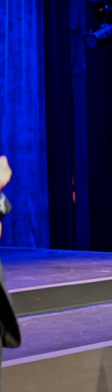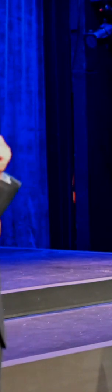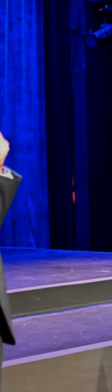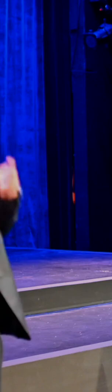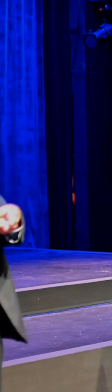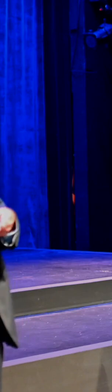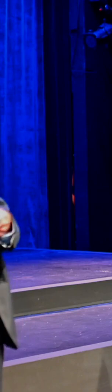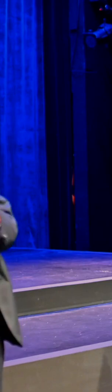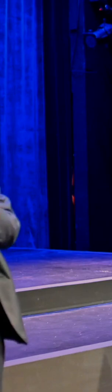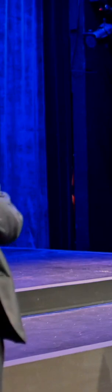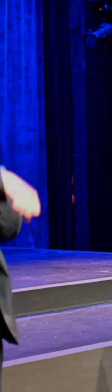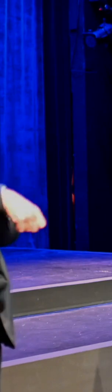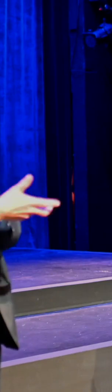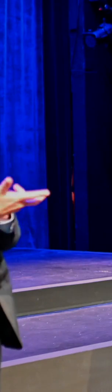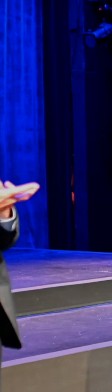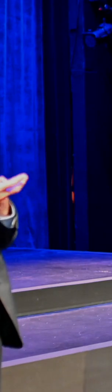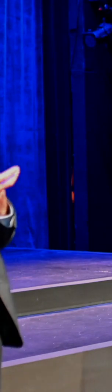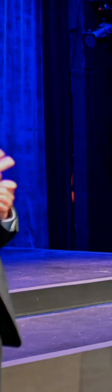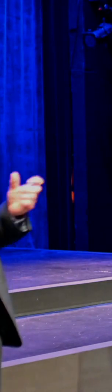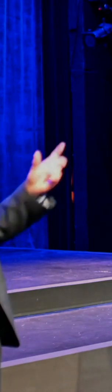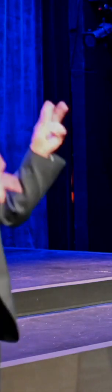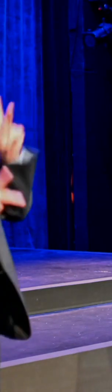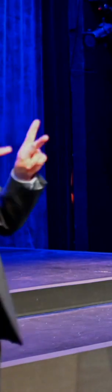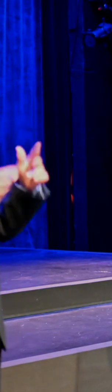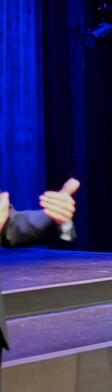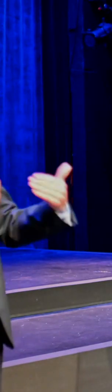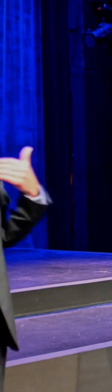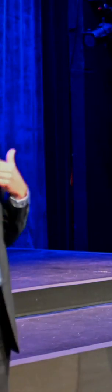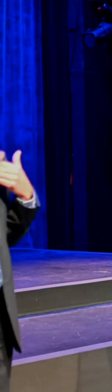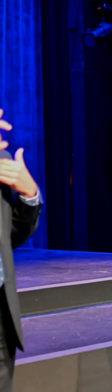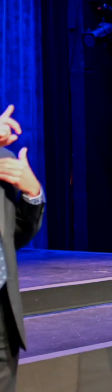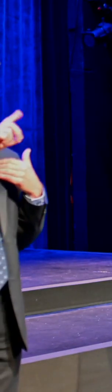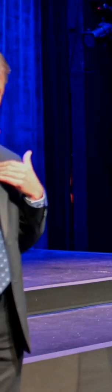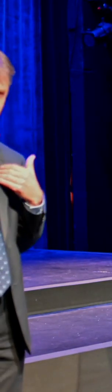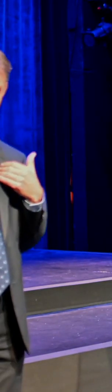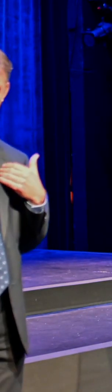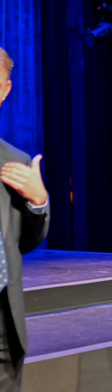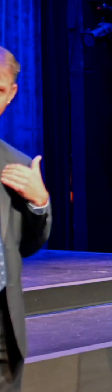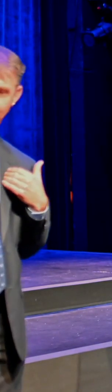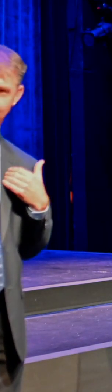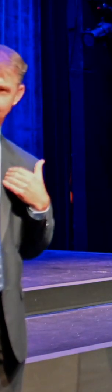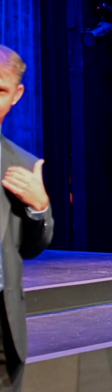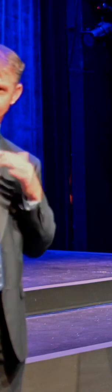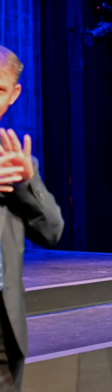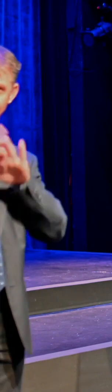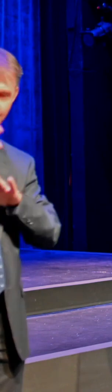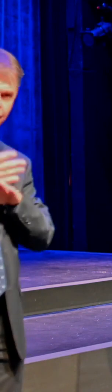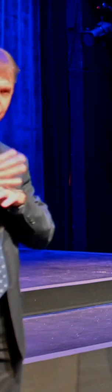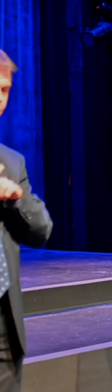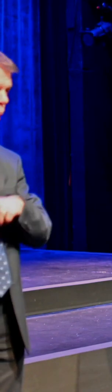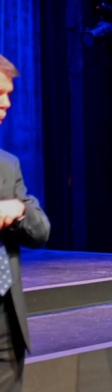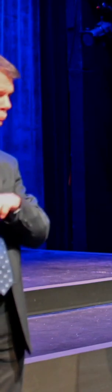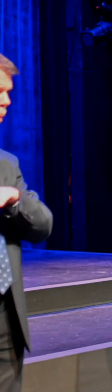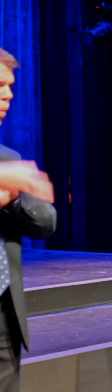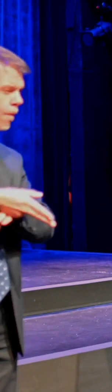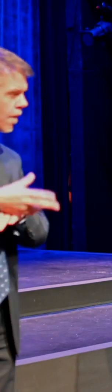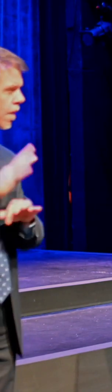people with disabilities have shown time and time again that they only overcome mischallenges but also influence the world and profound